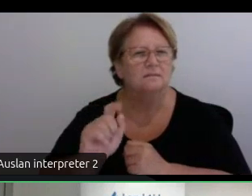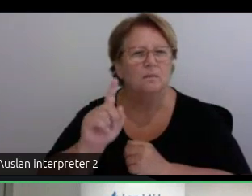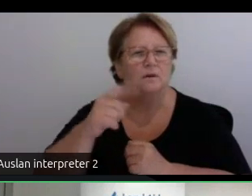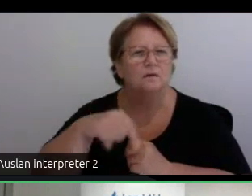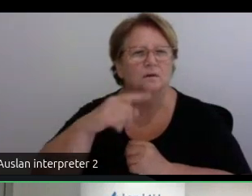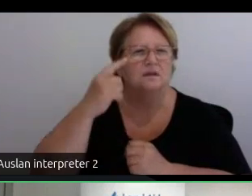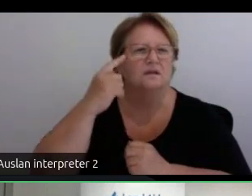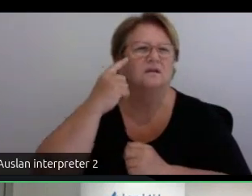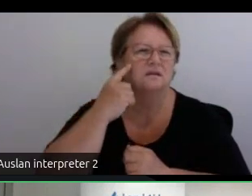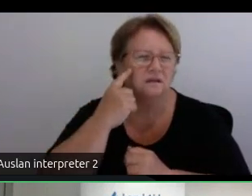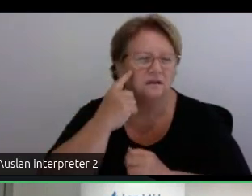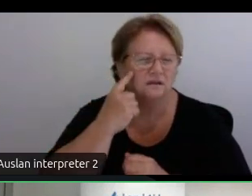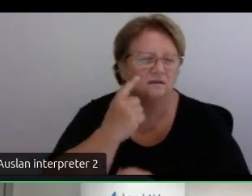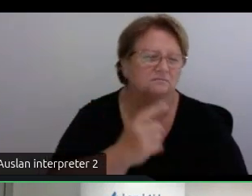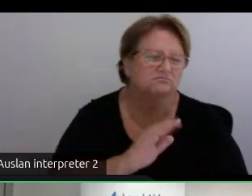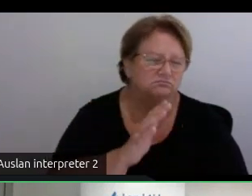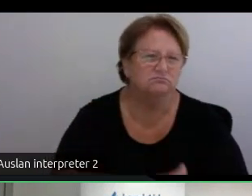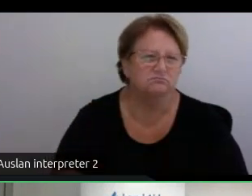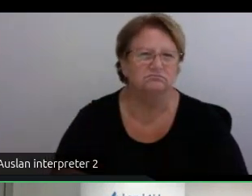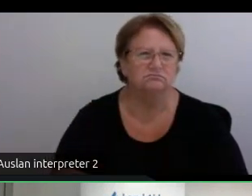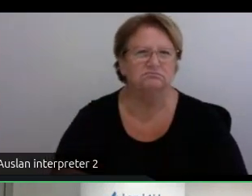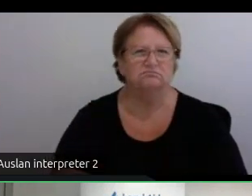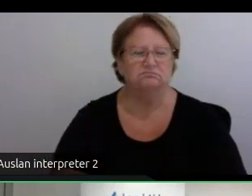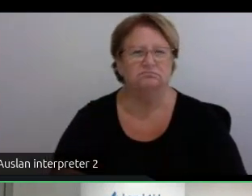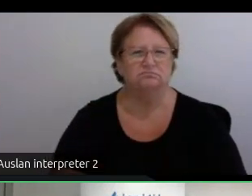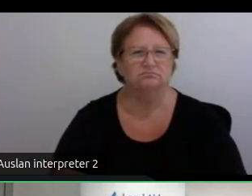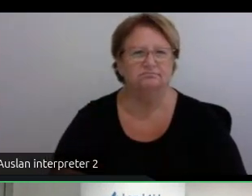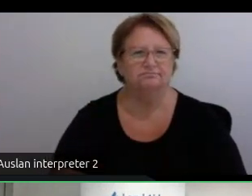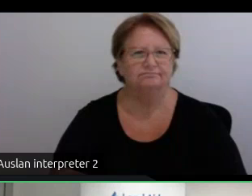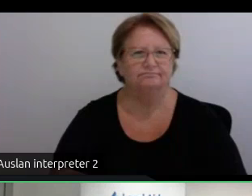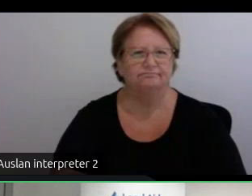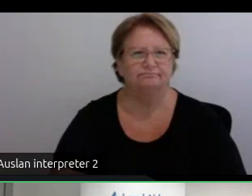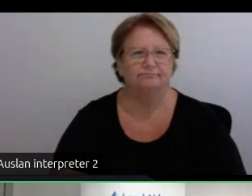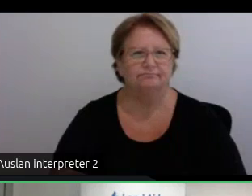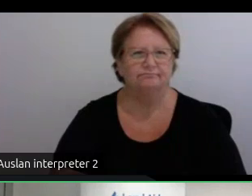just what we think possibly it would have been if you hadn't let us keep going.